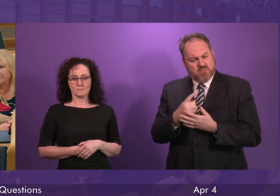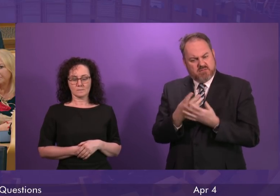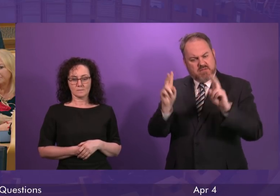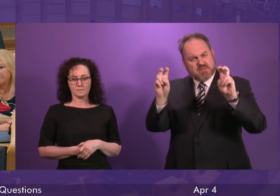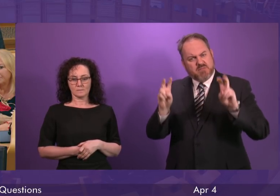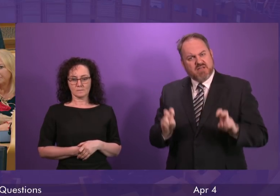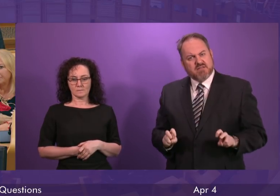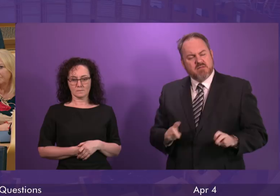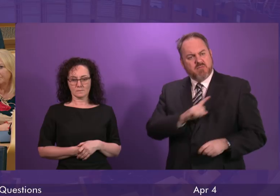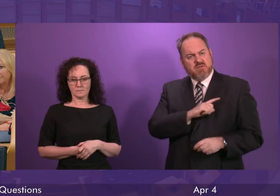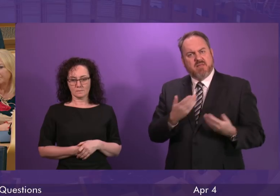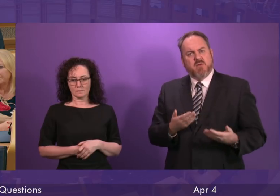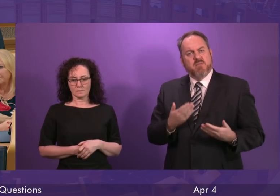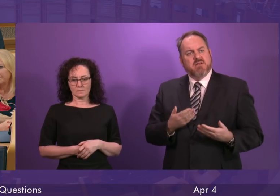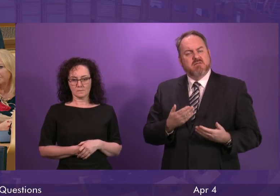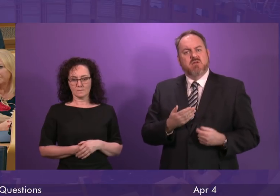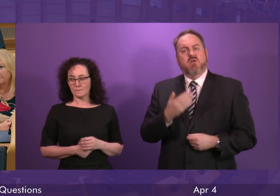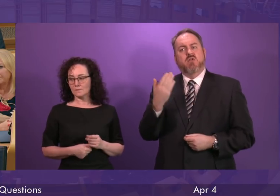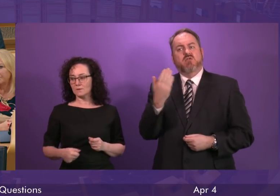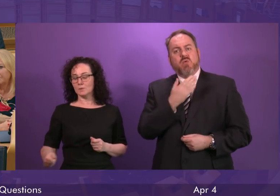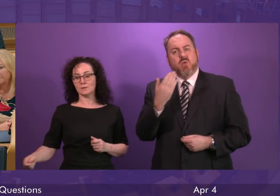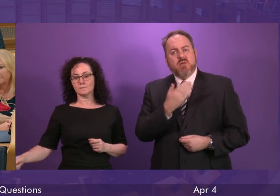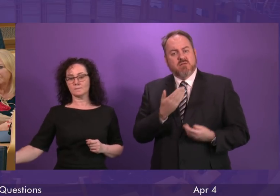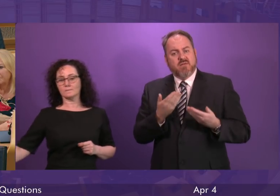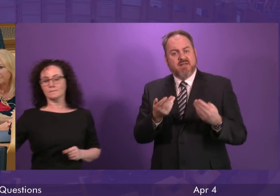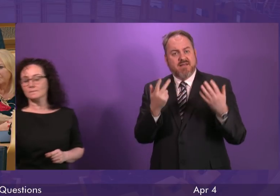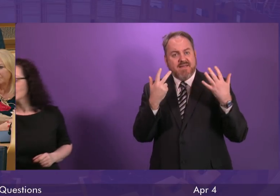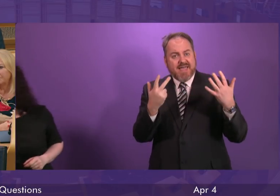Whereas previously schools would offer around eight subjects in S4, in a majority of cases